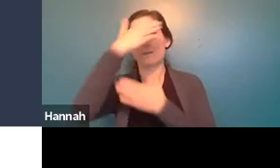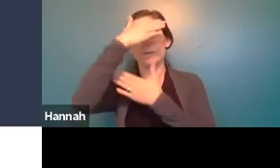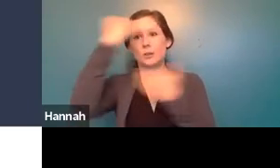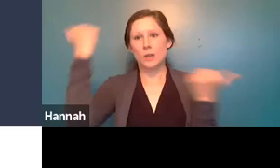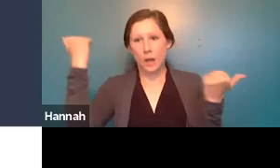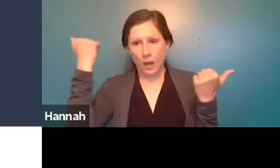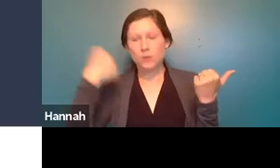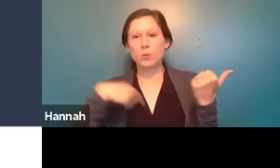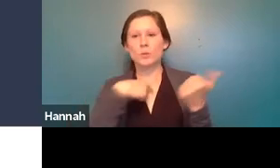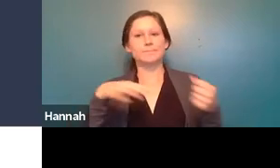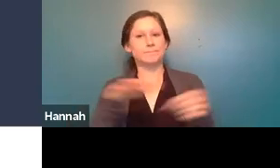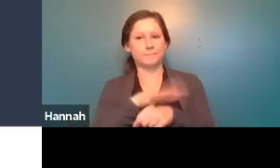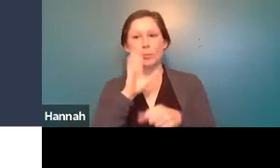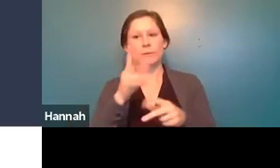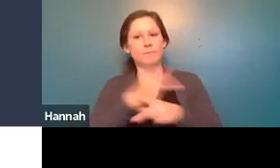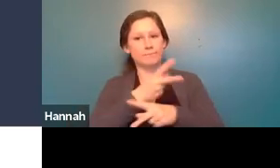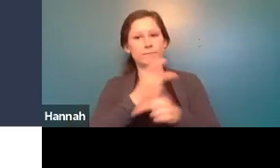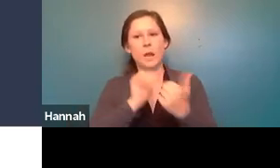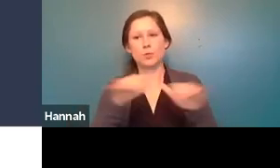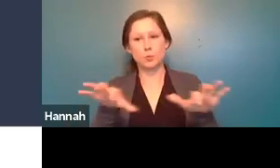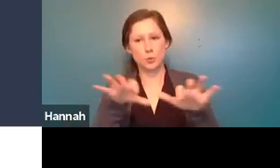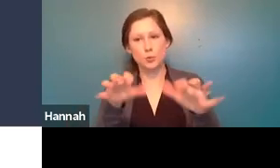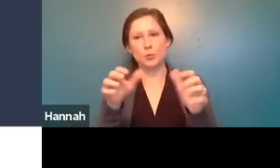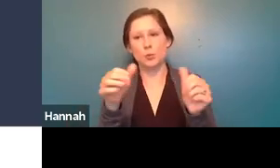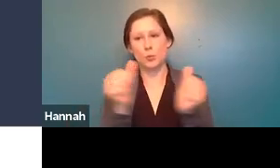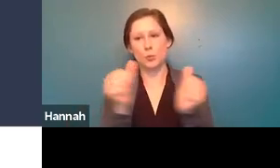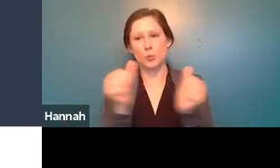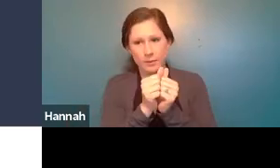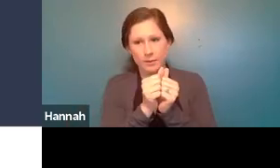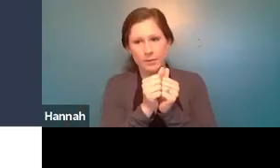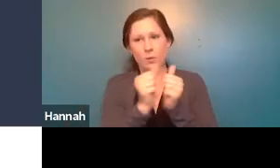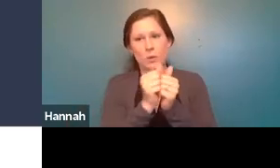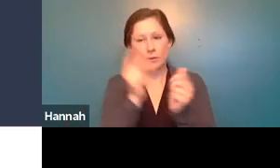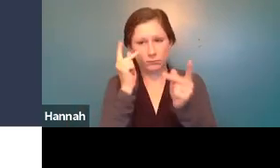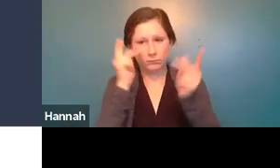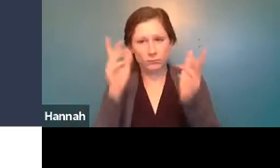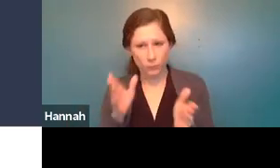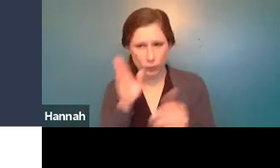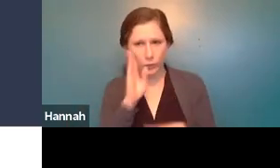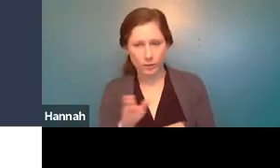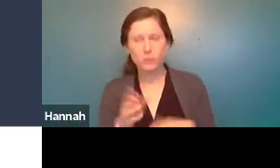we totally we'll figure it out how to do it with visitors because right now they've had to figure out how